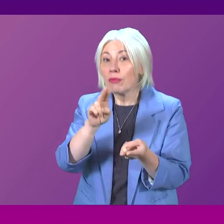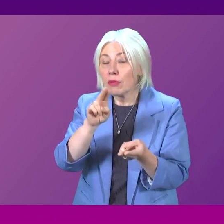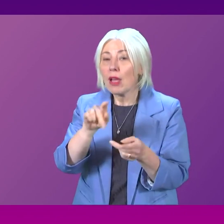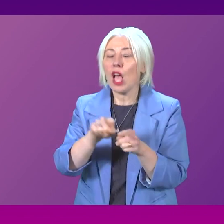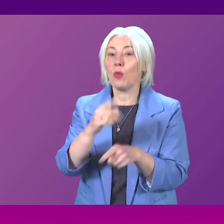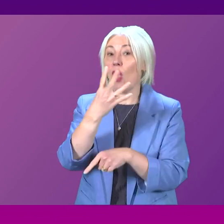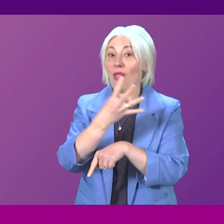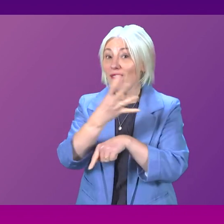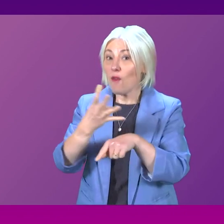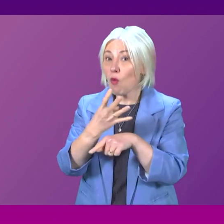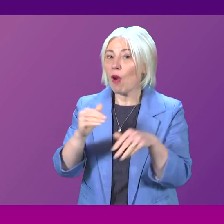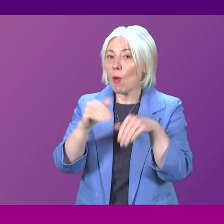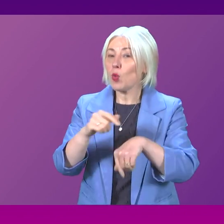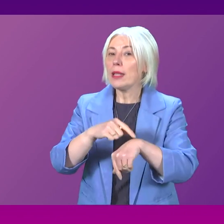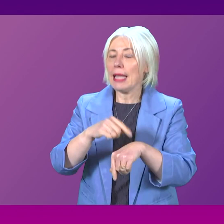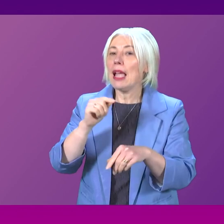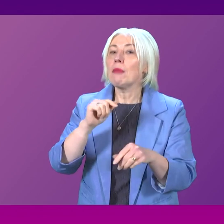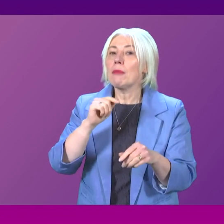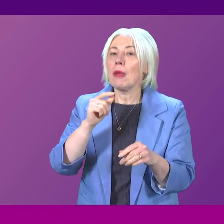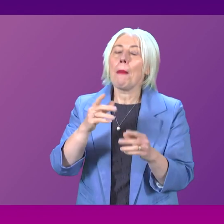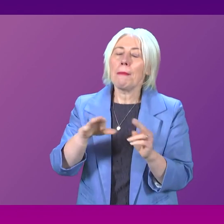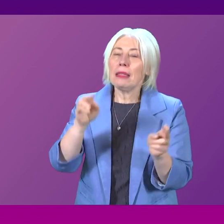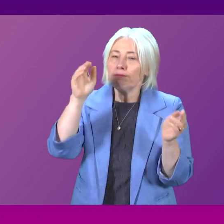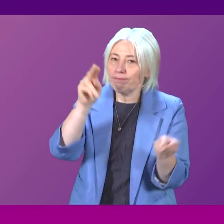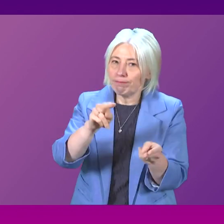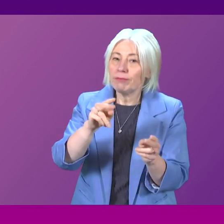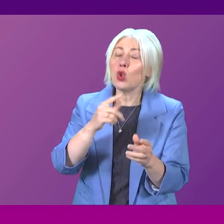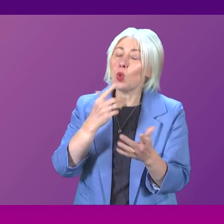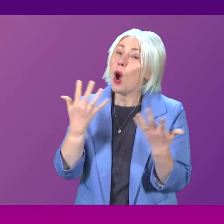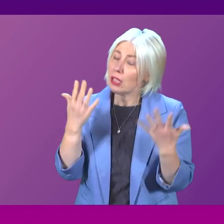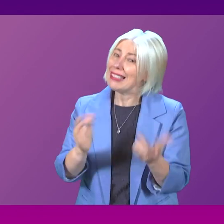waiting times target increase. There is much work to be done.